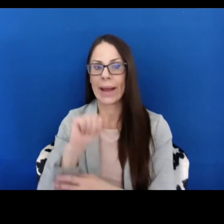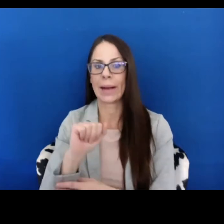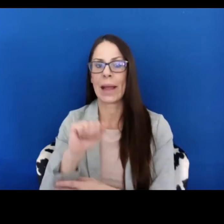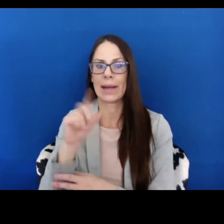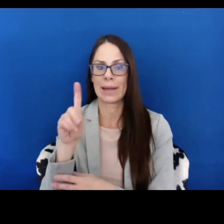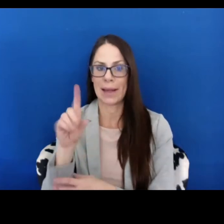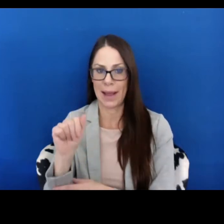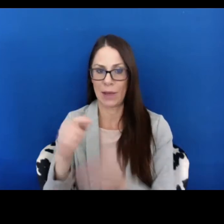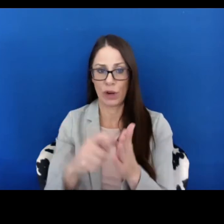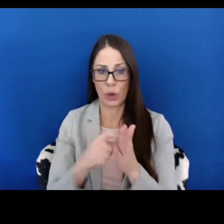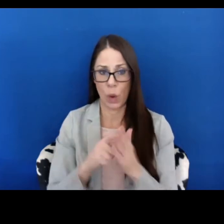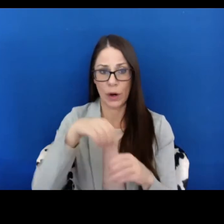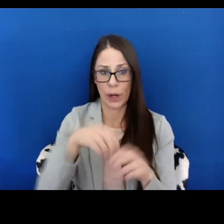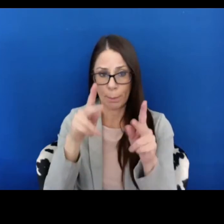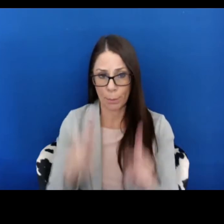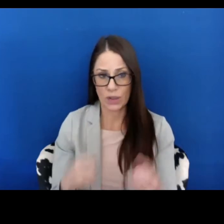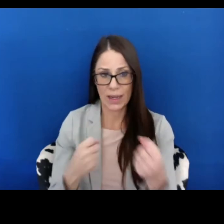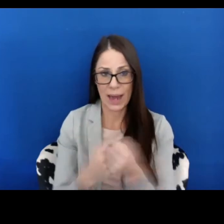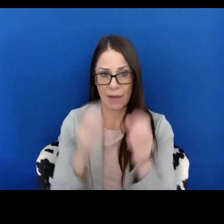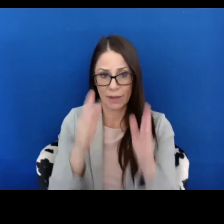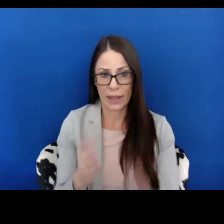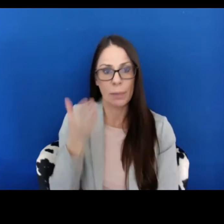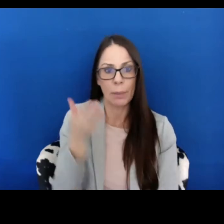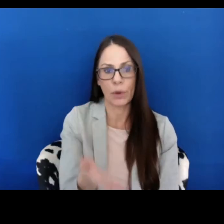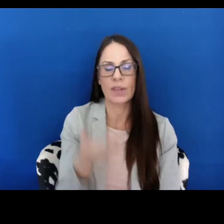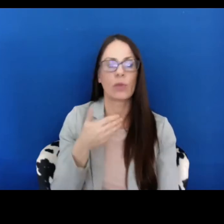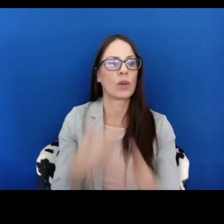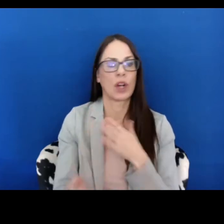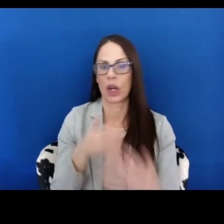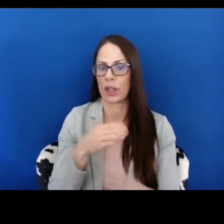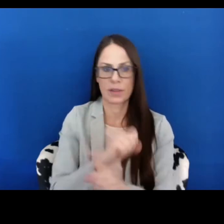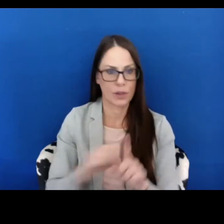than in person advocate be present, regardless of circumstance, for non speaking intellectually